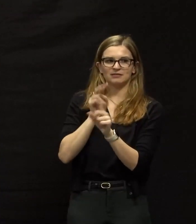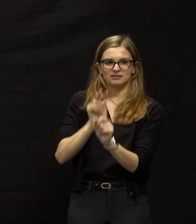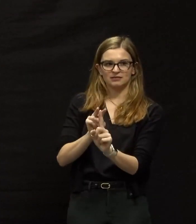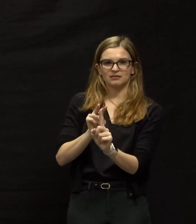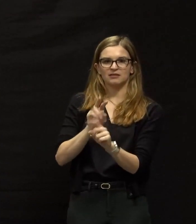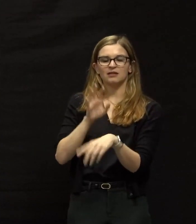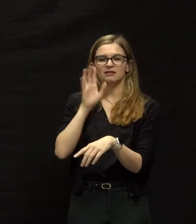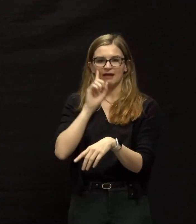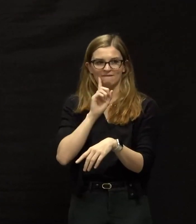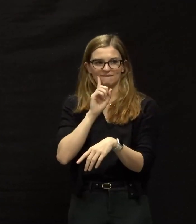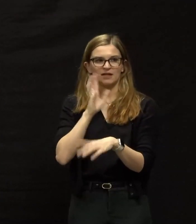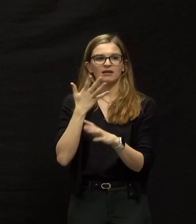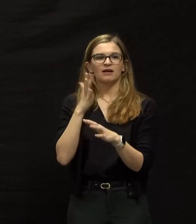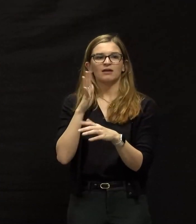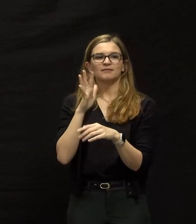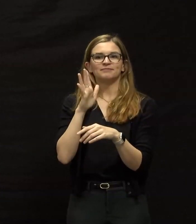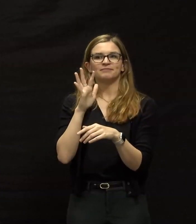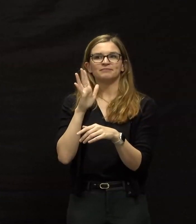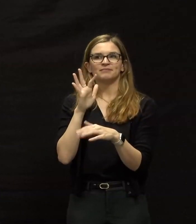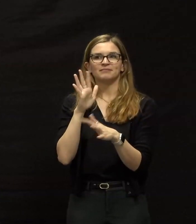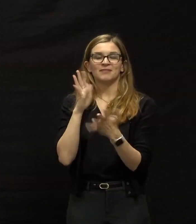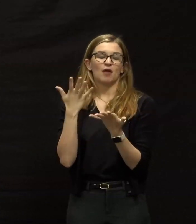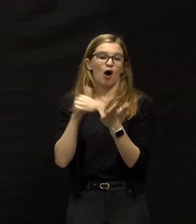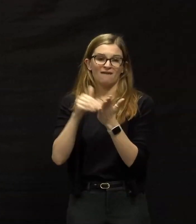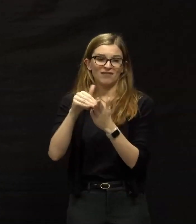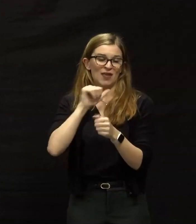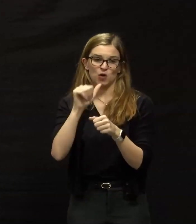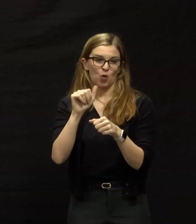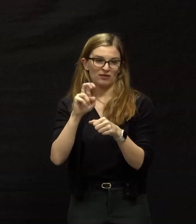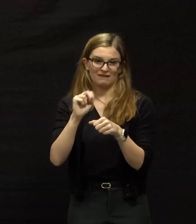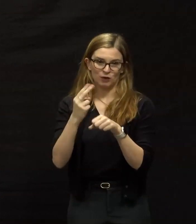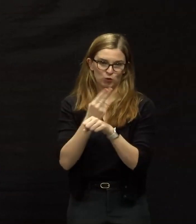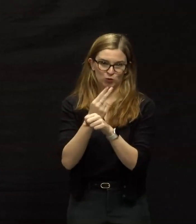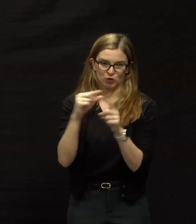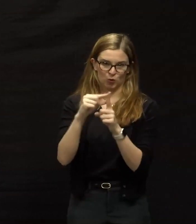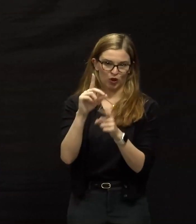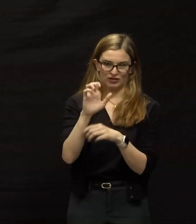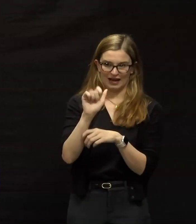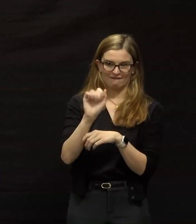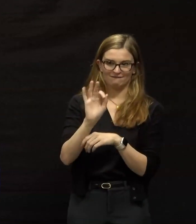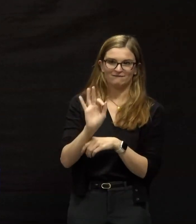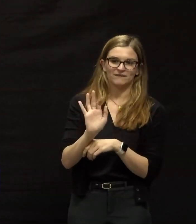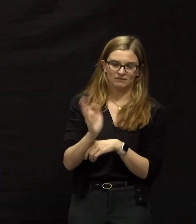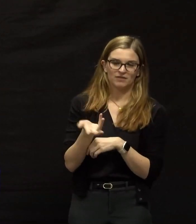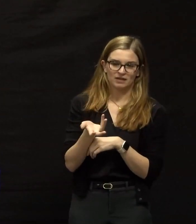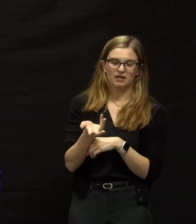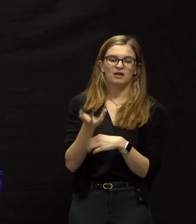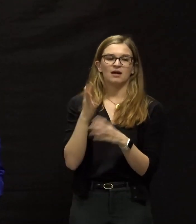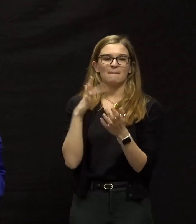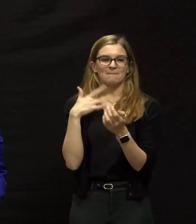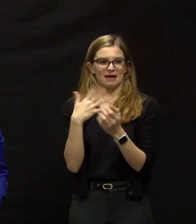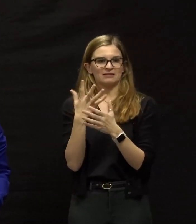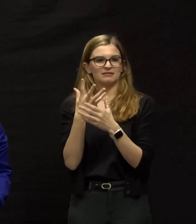Oftentimes is, are very medical perspective based. Oftentimes they don't even use the term deaf